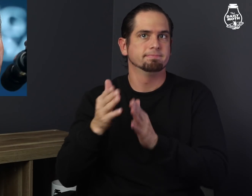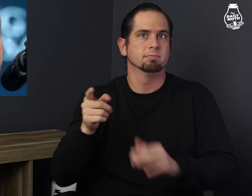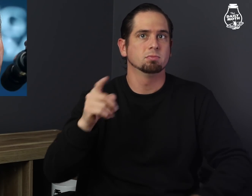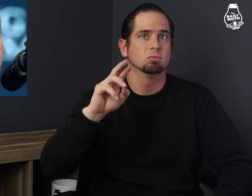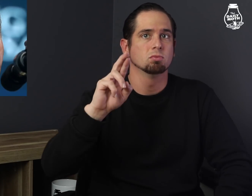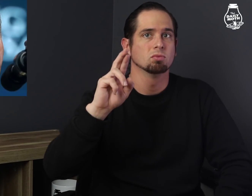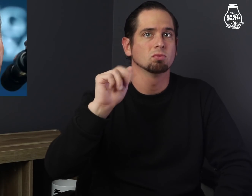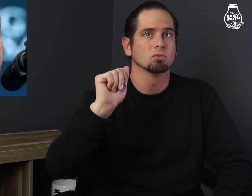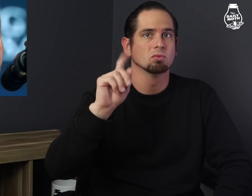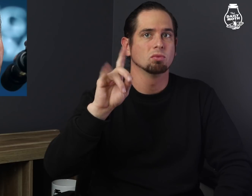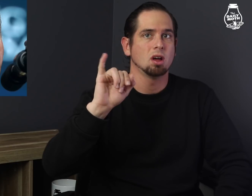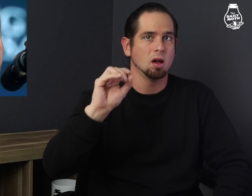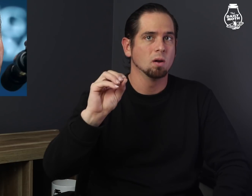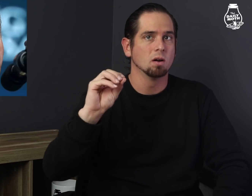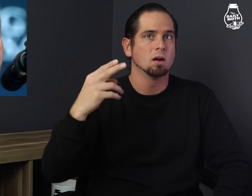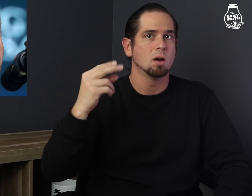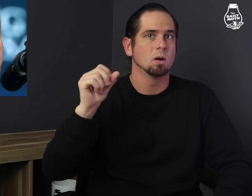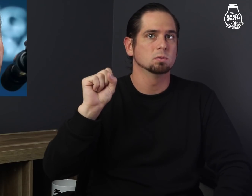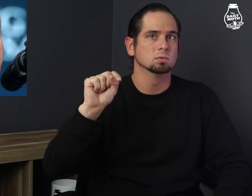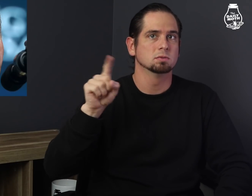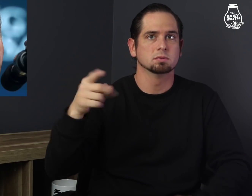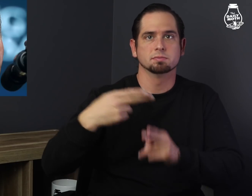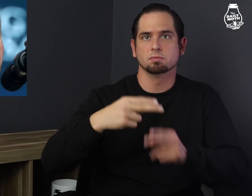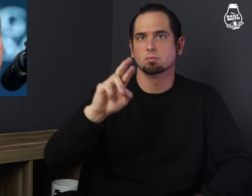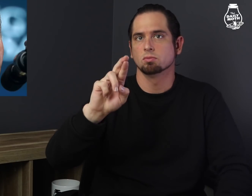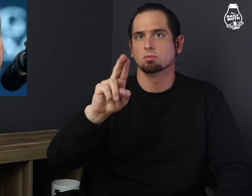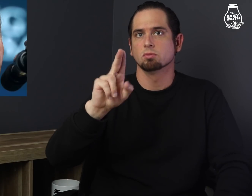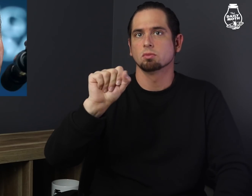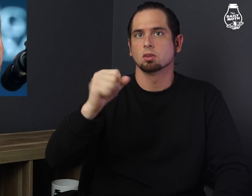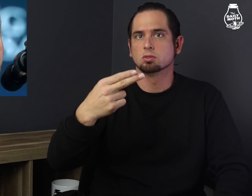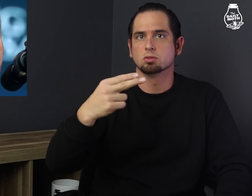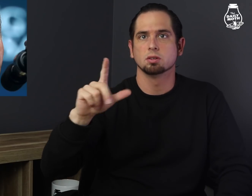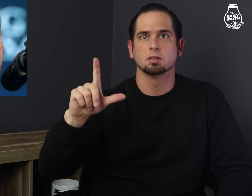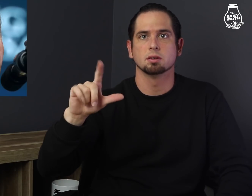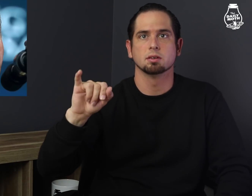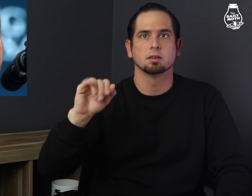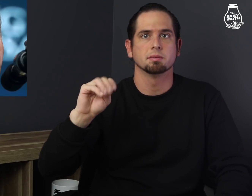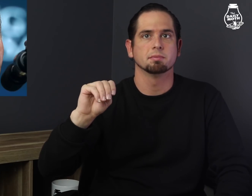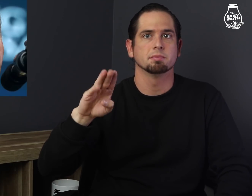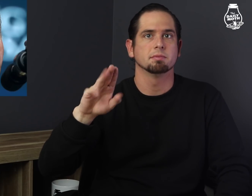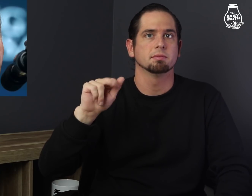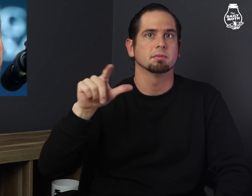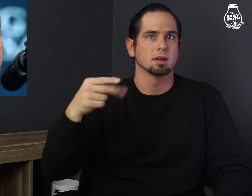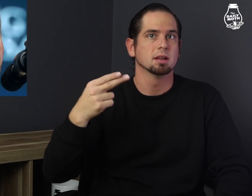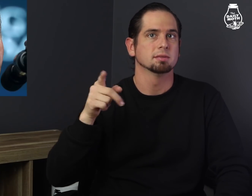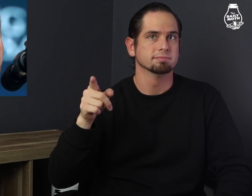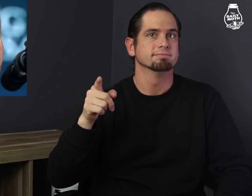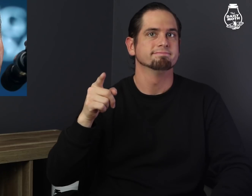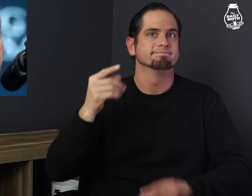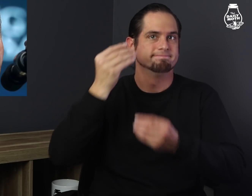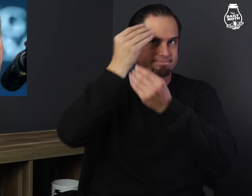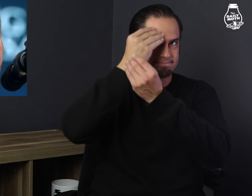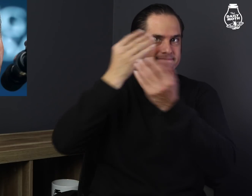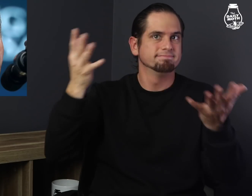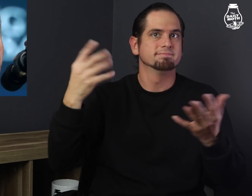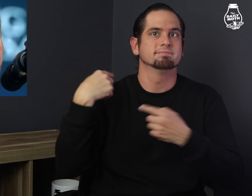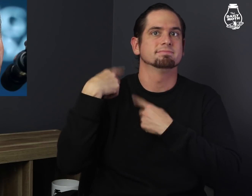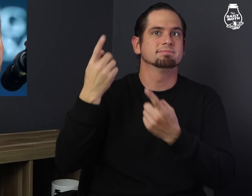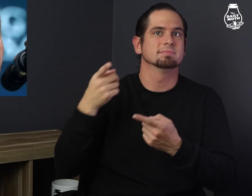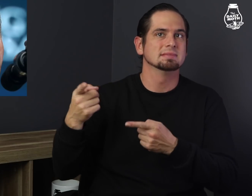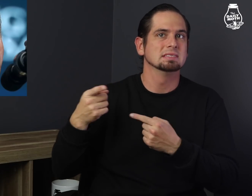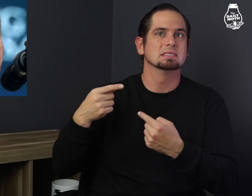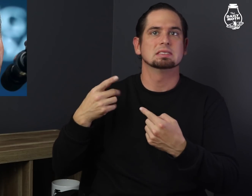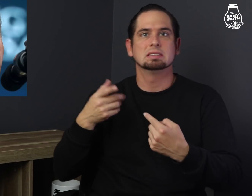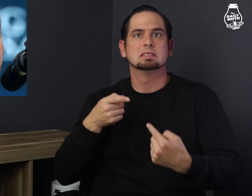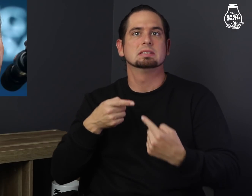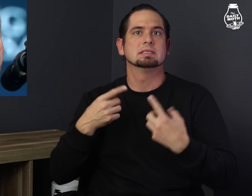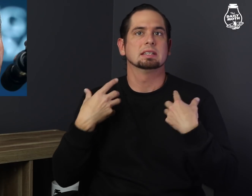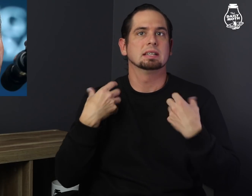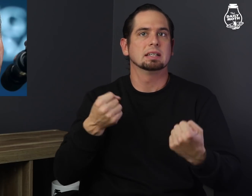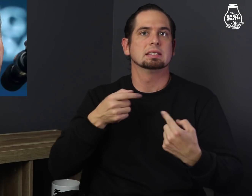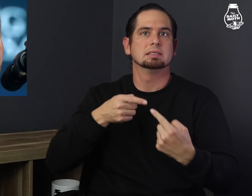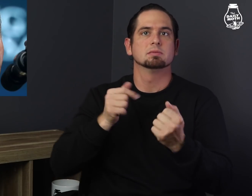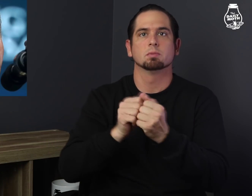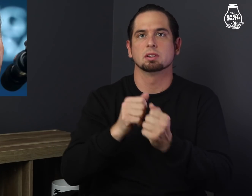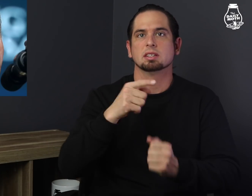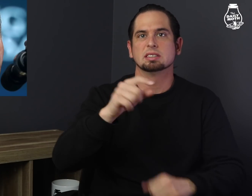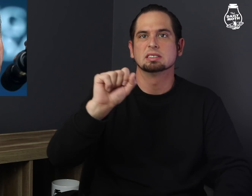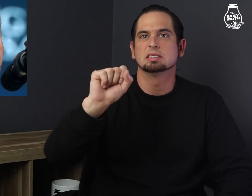Radio host Rush Limbaugh said his battle with